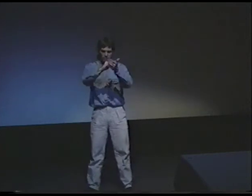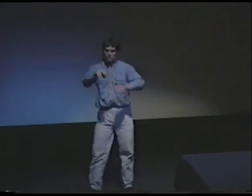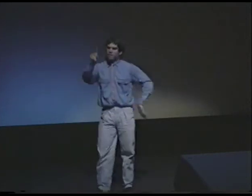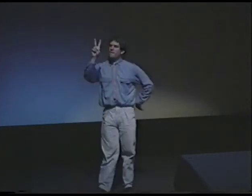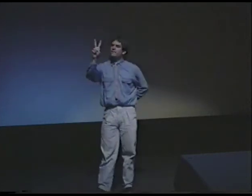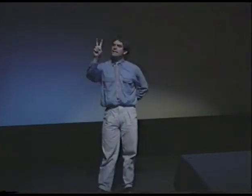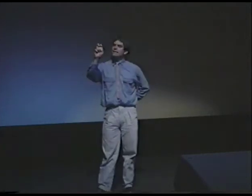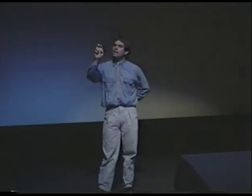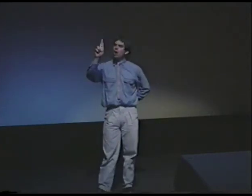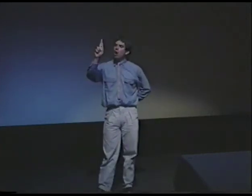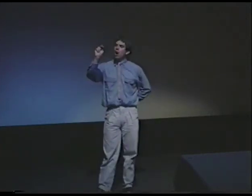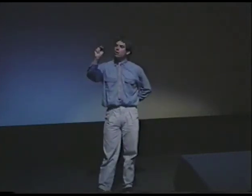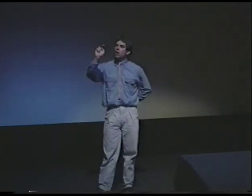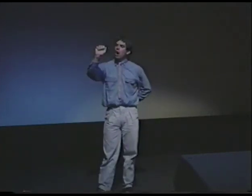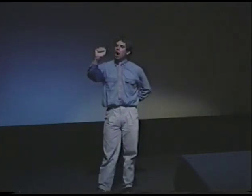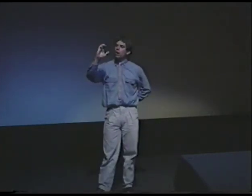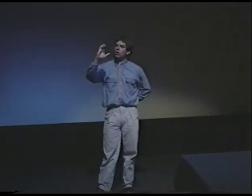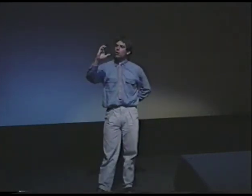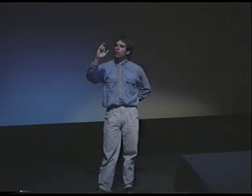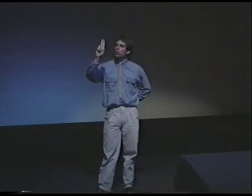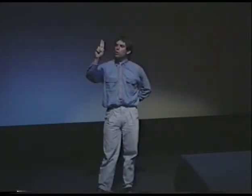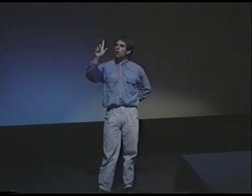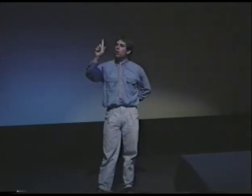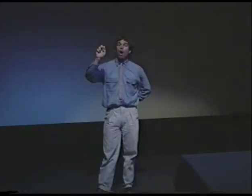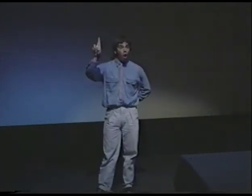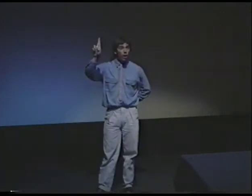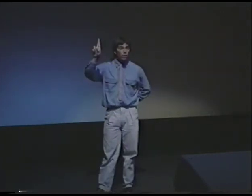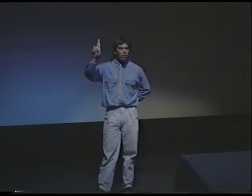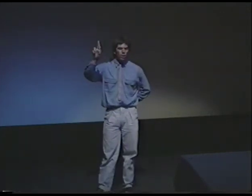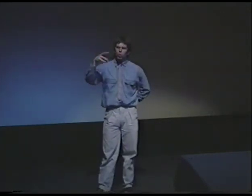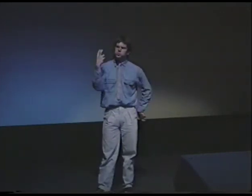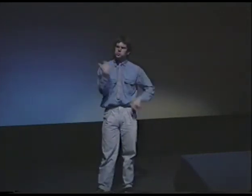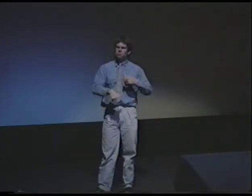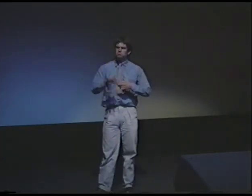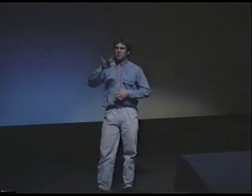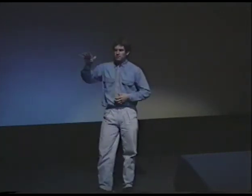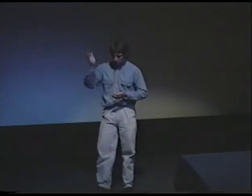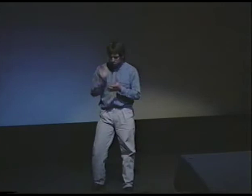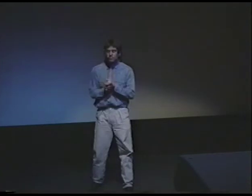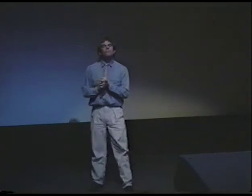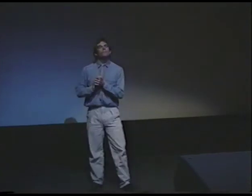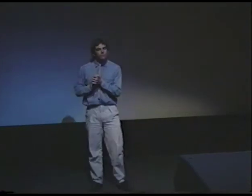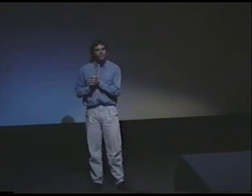Let me try that again, vernacular. It's a tough word to spell.